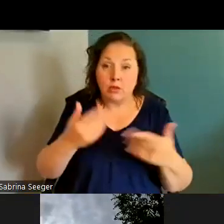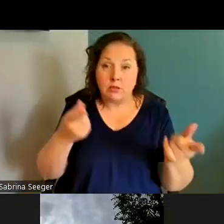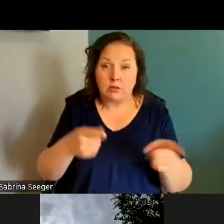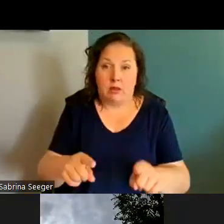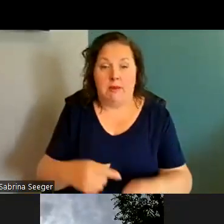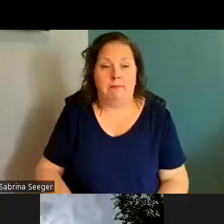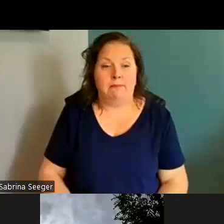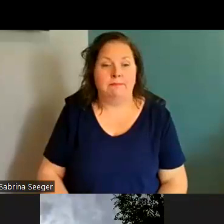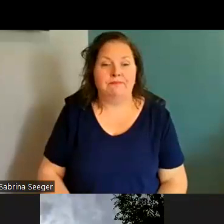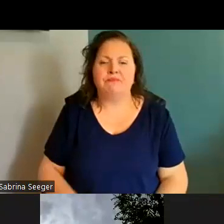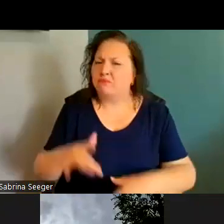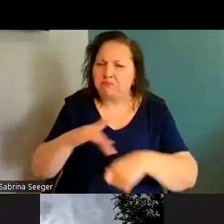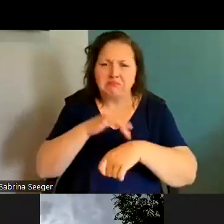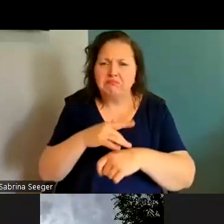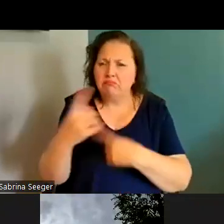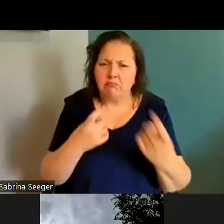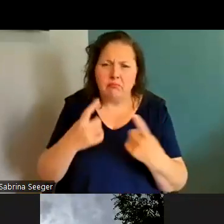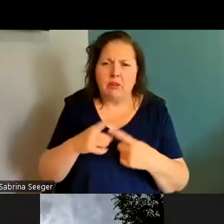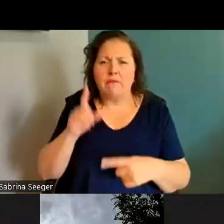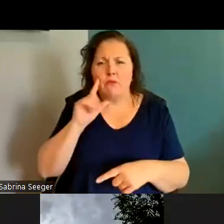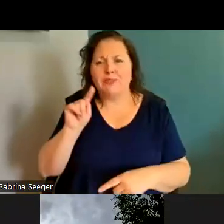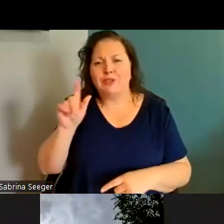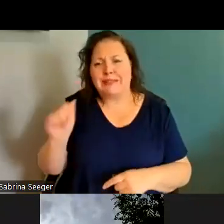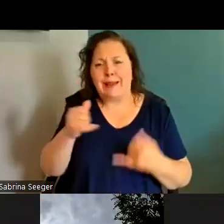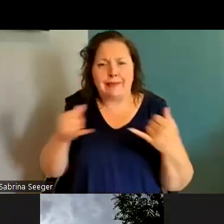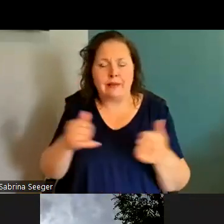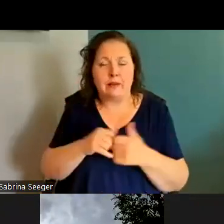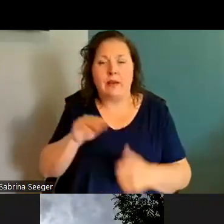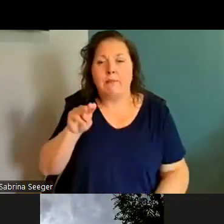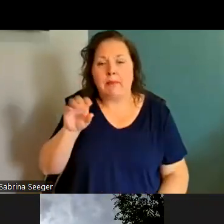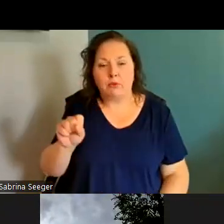We're available for questions through our TA line. And there have been Microsoft forms that have been